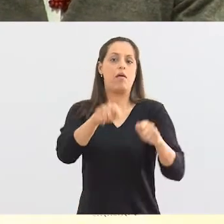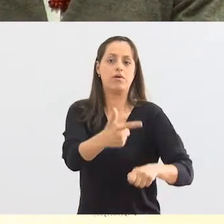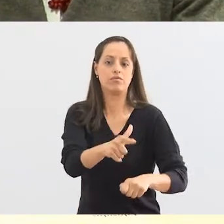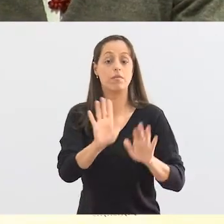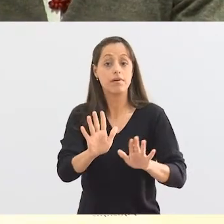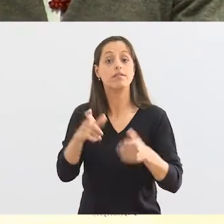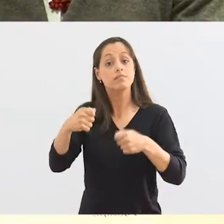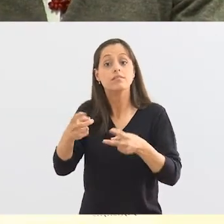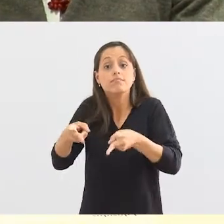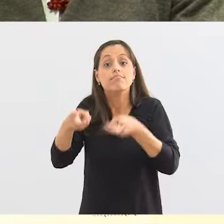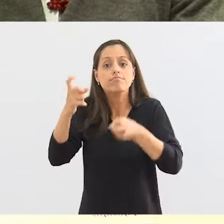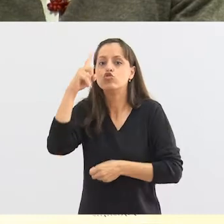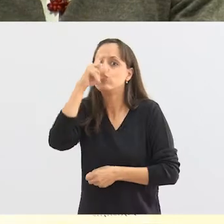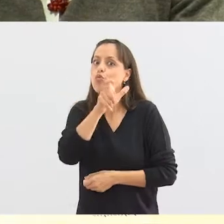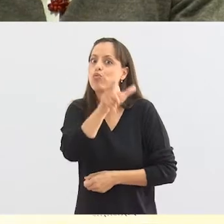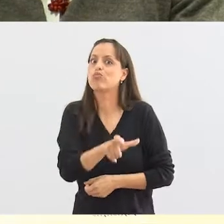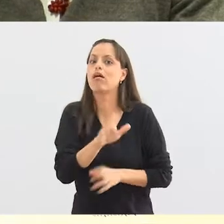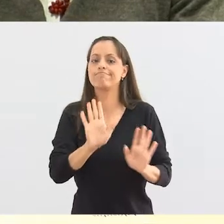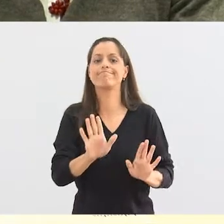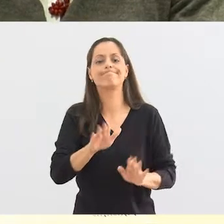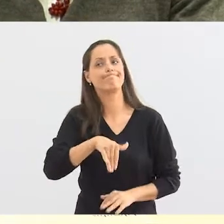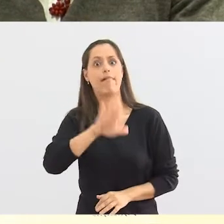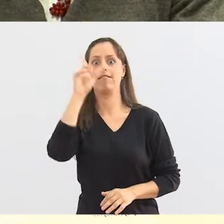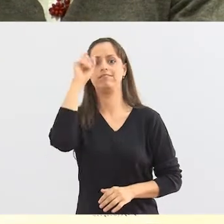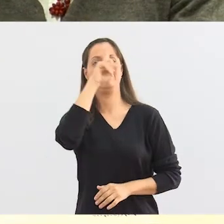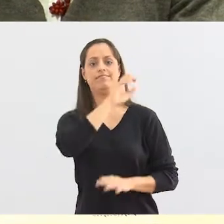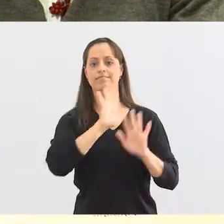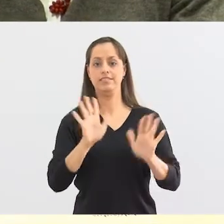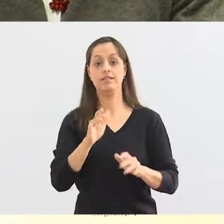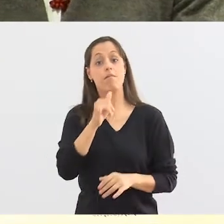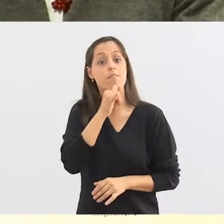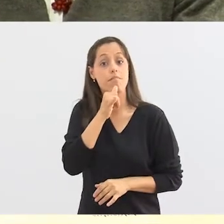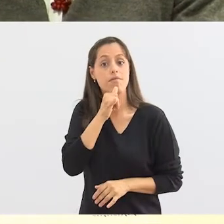In the end of the class, they talked again, and everything went well. I've noticed a very subtle misunderstanding though,